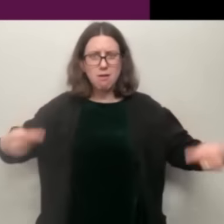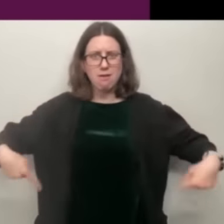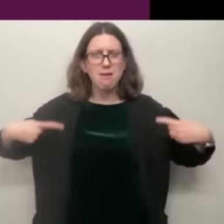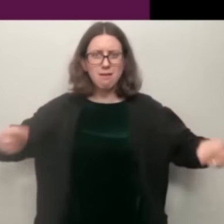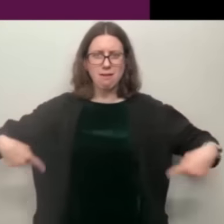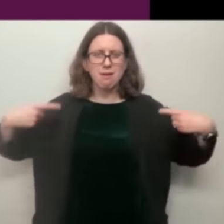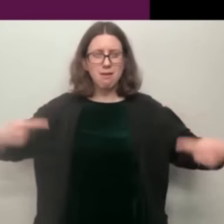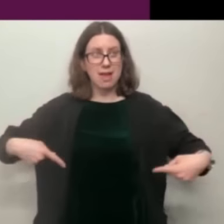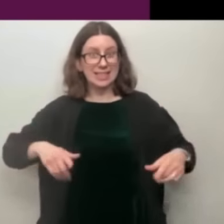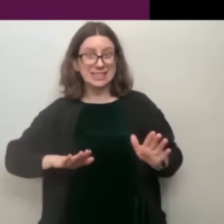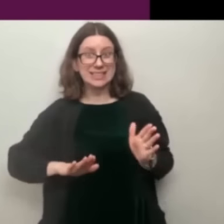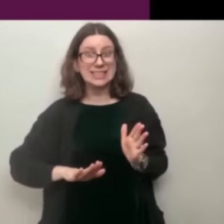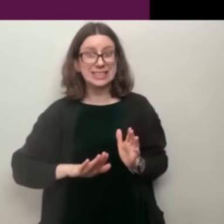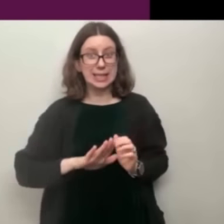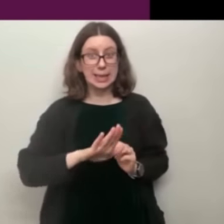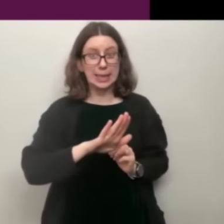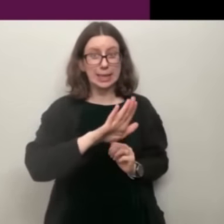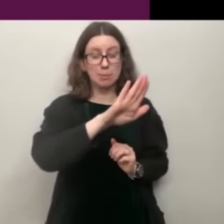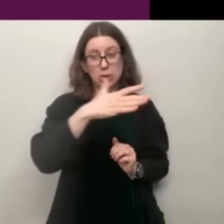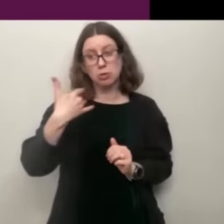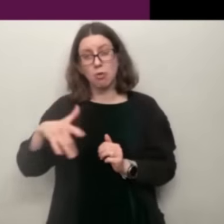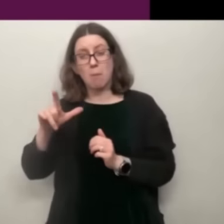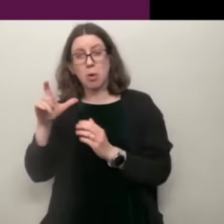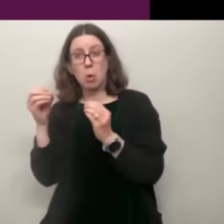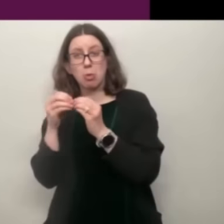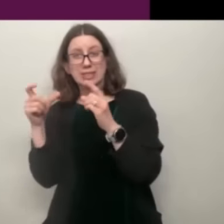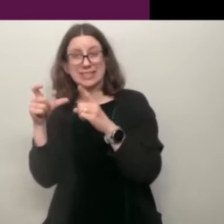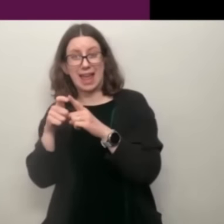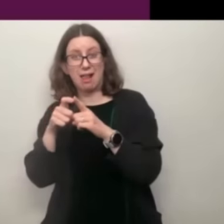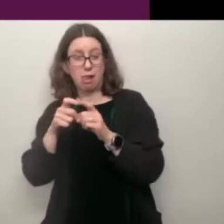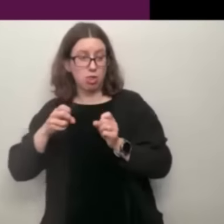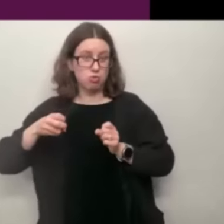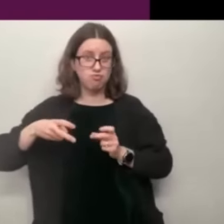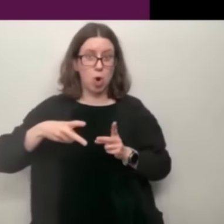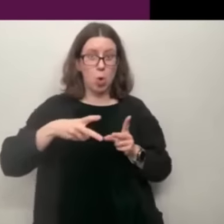Coalbrookdale and complete the journey on roads of varying quality at the time.